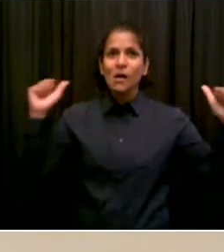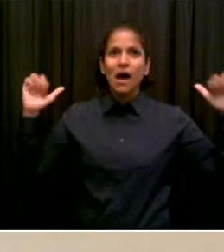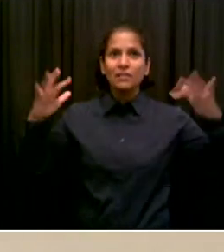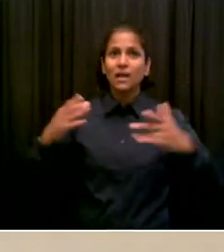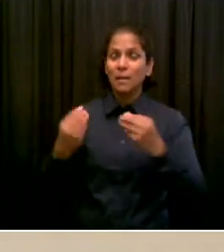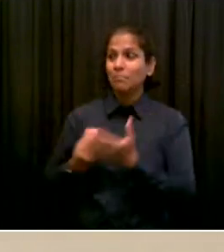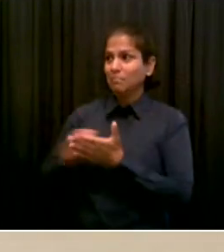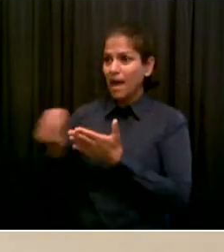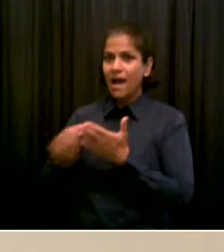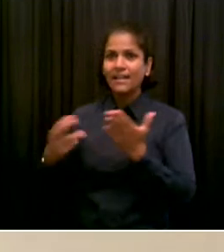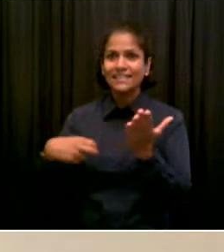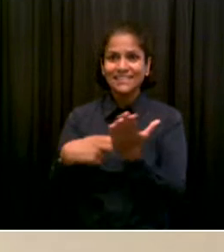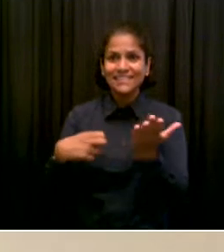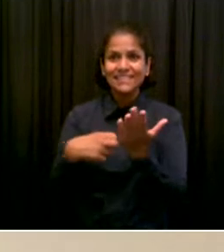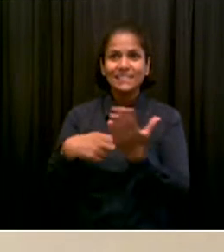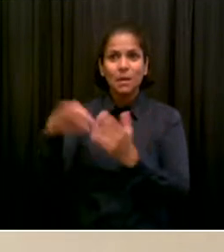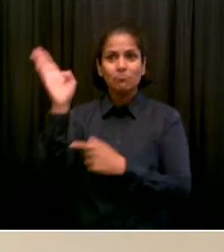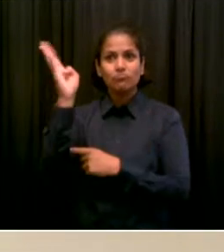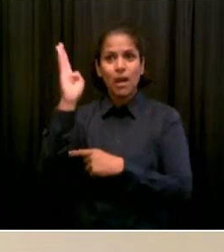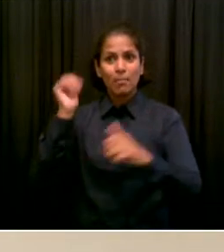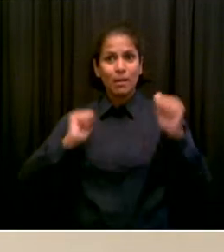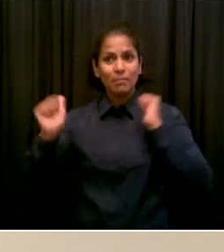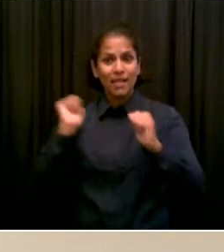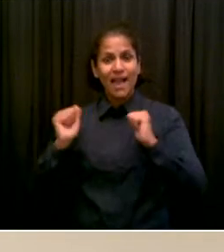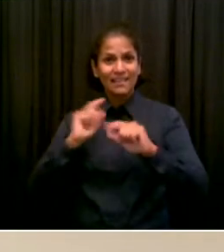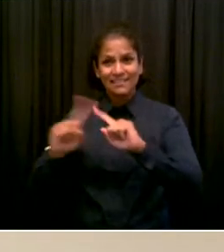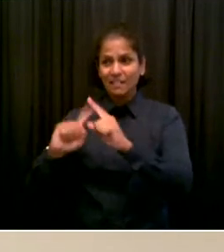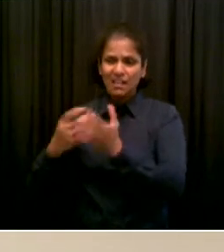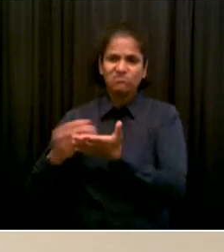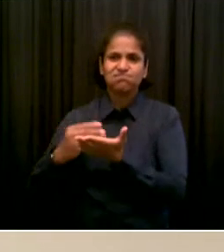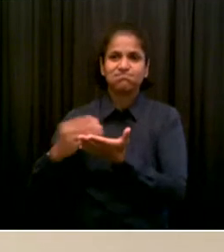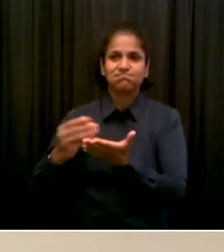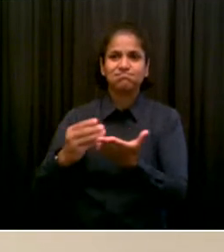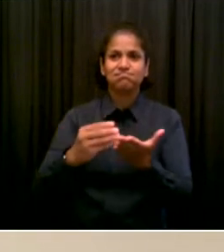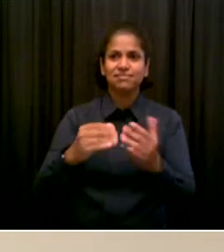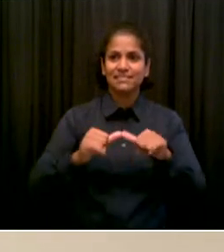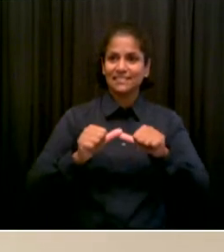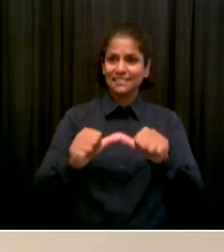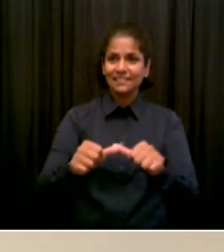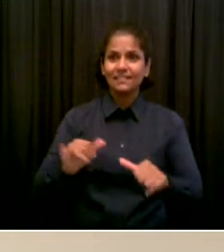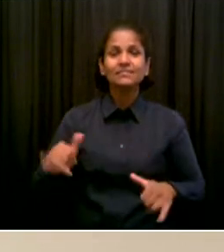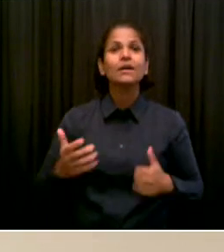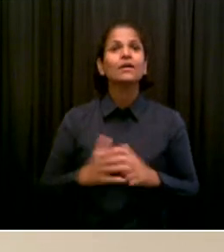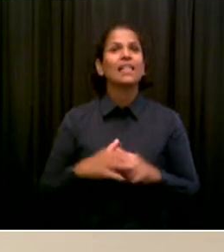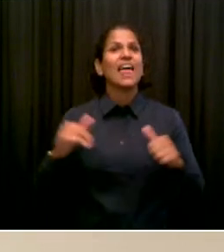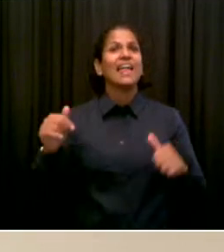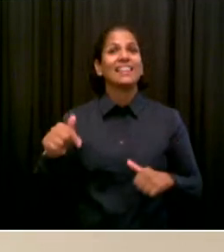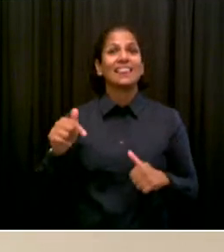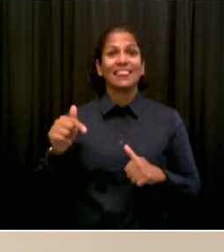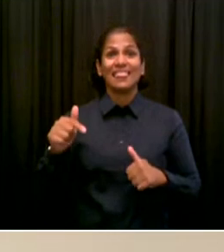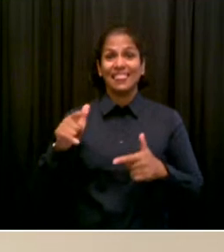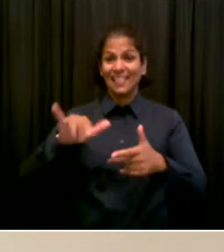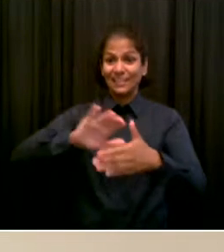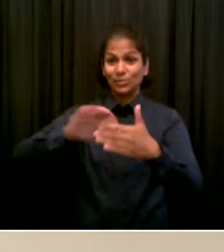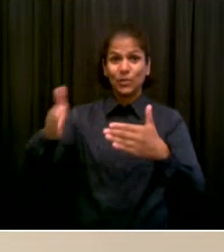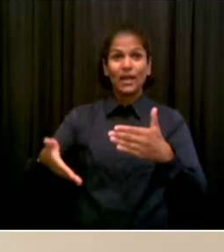COME BACK. THE SHOWS ARE SELLING TICKETS.